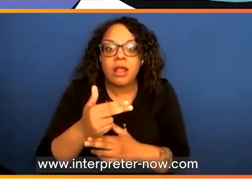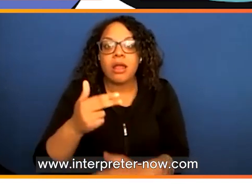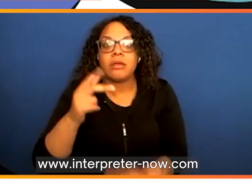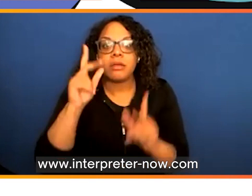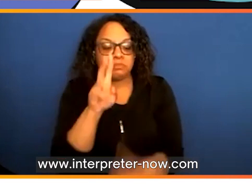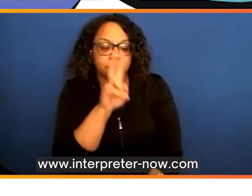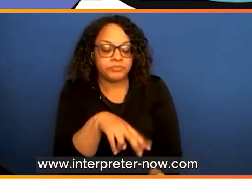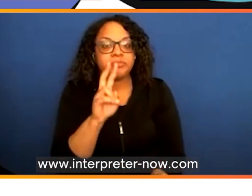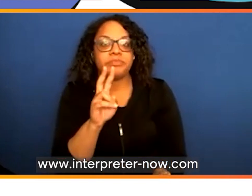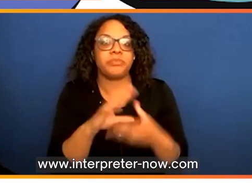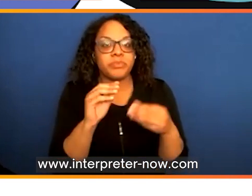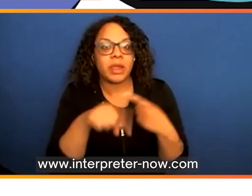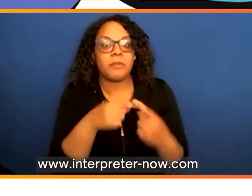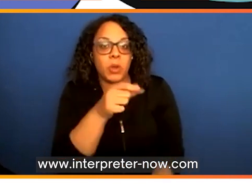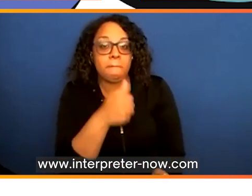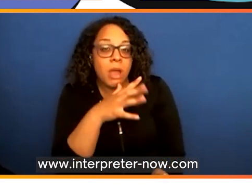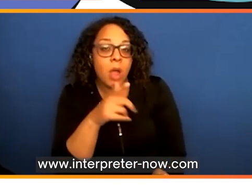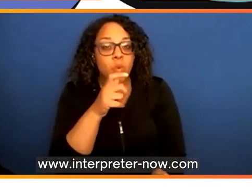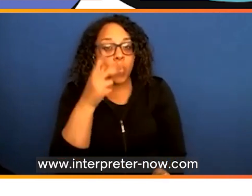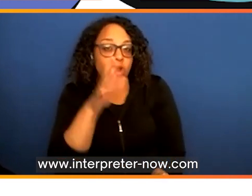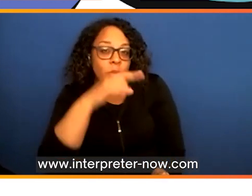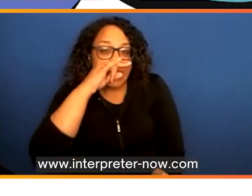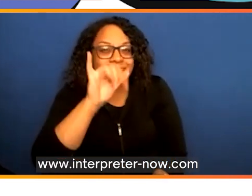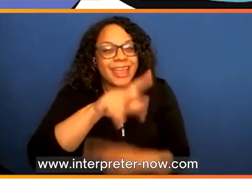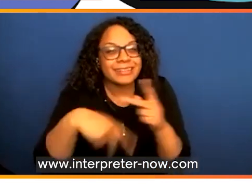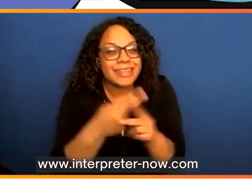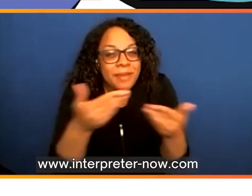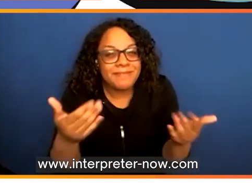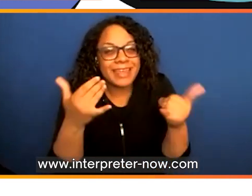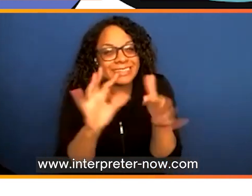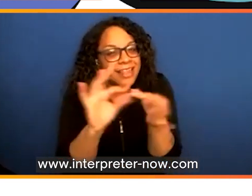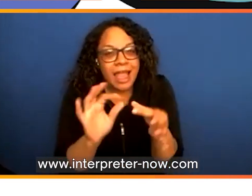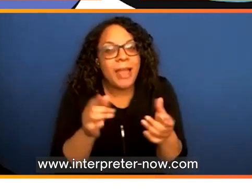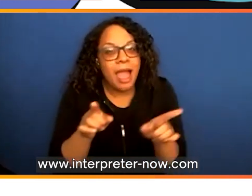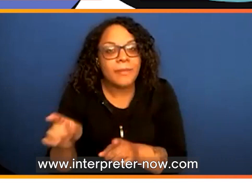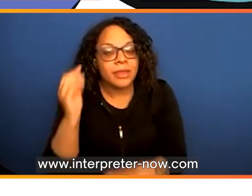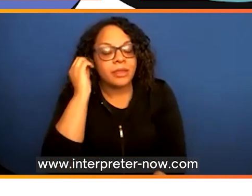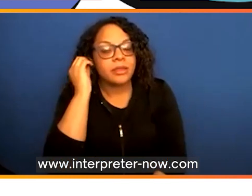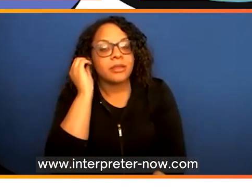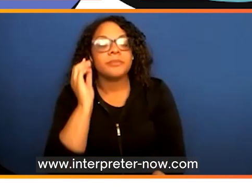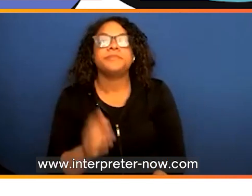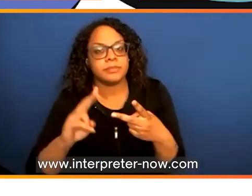objectified about being a mom, and who was watching the kids. Or something to that effect. It still happens.